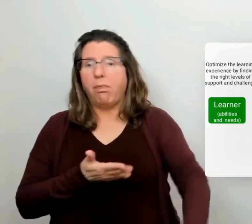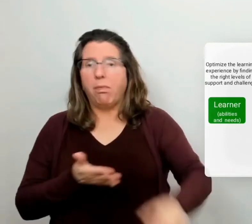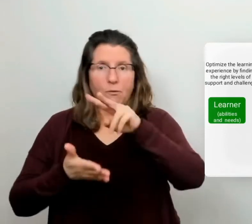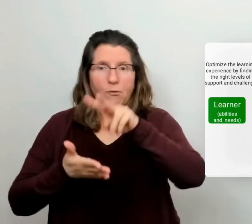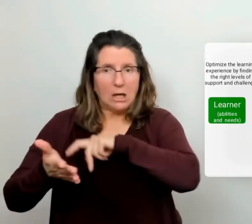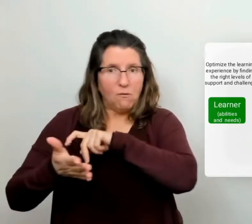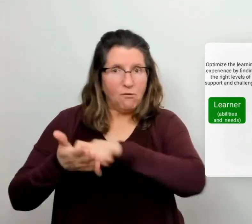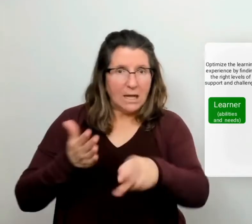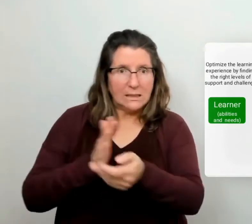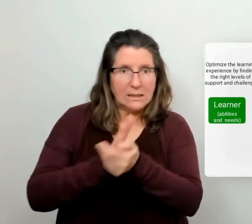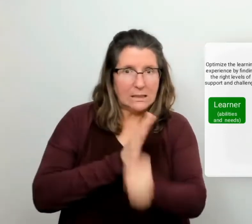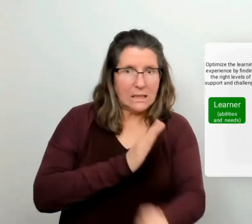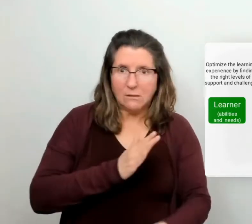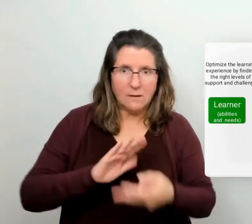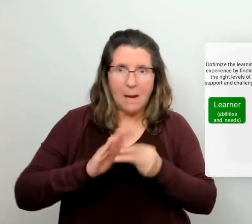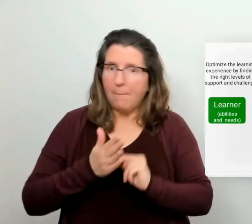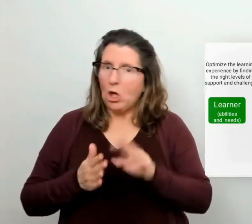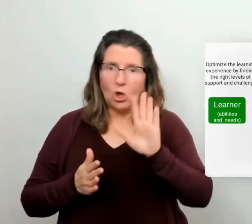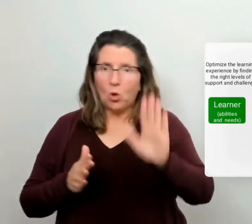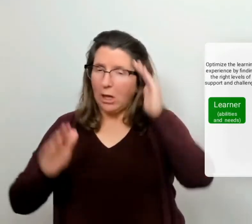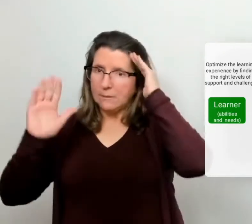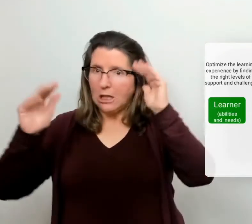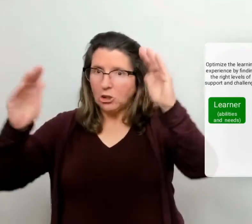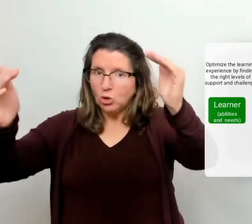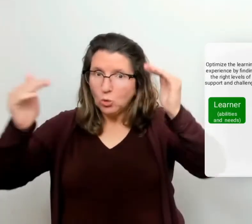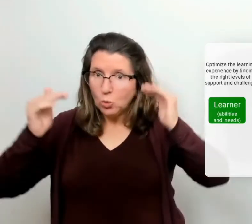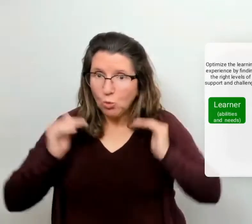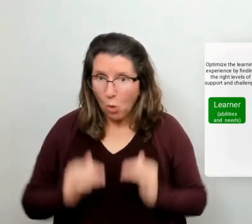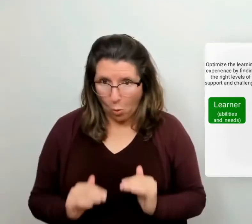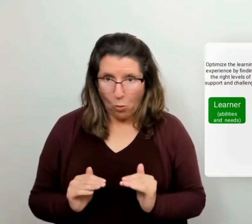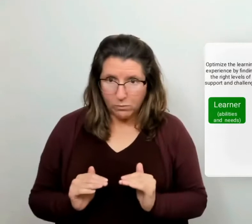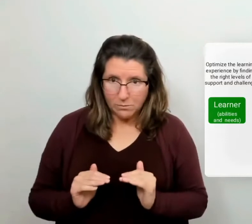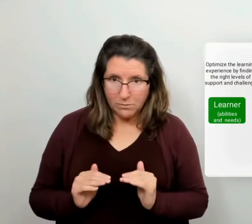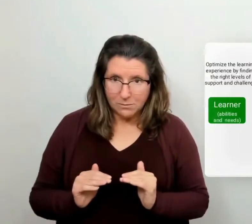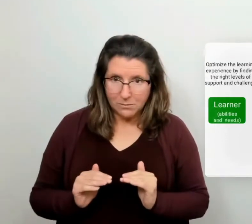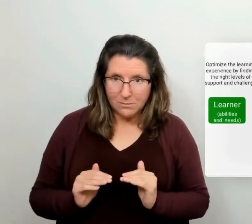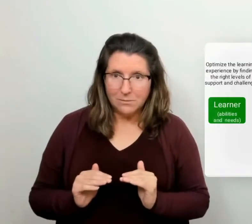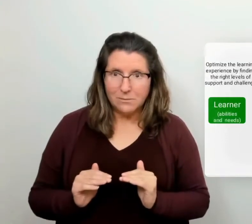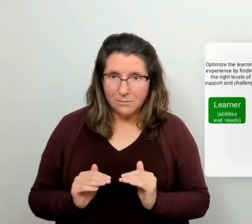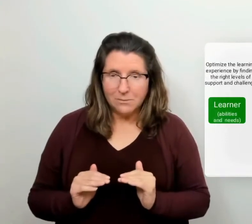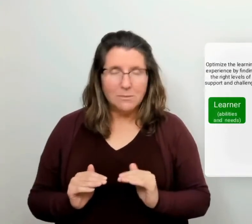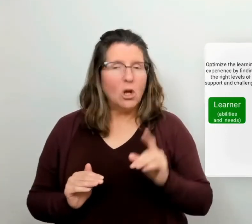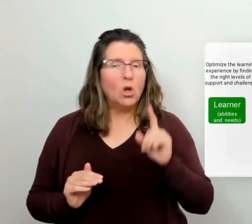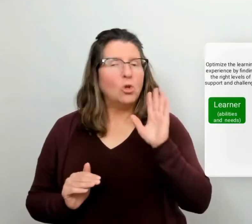If you waive the reading and writing task for them, then your expectations of their abilities is low.